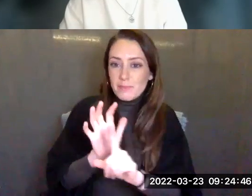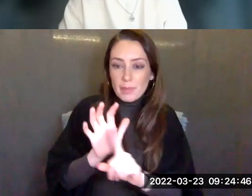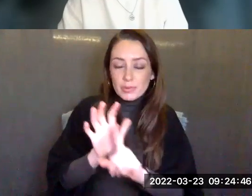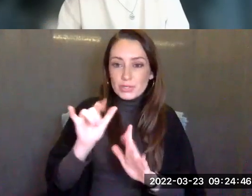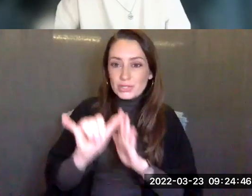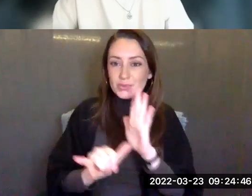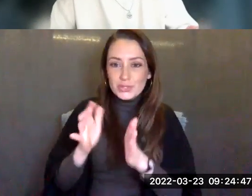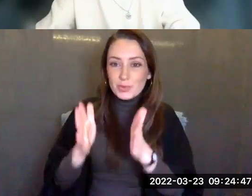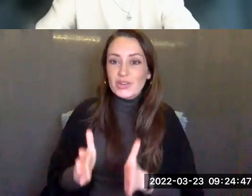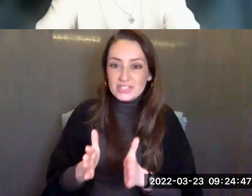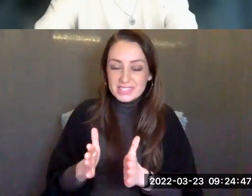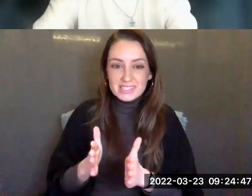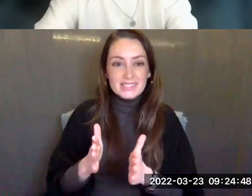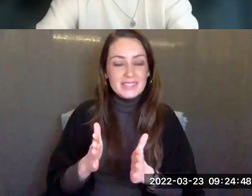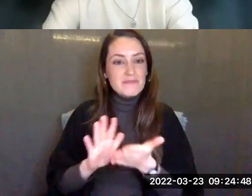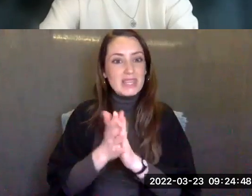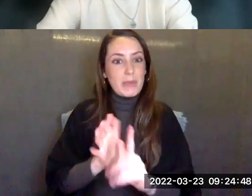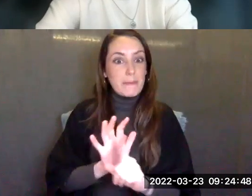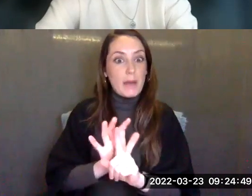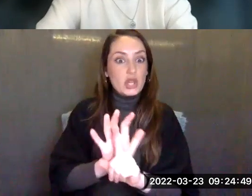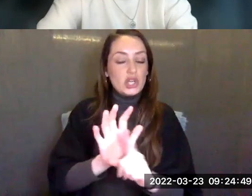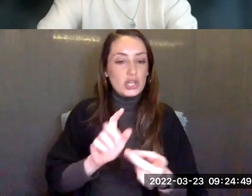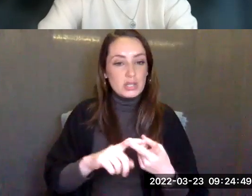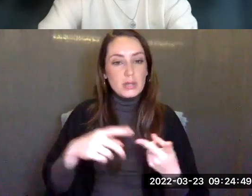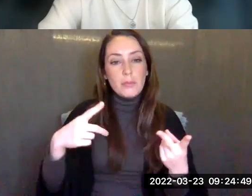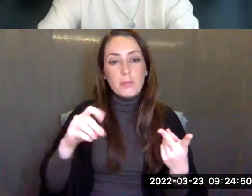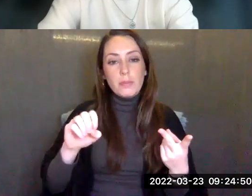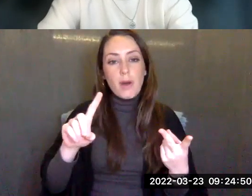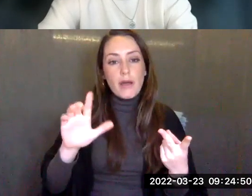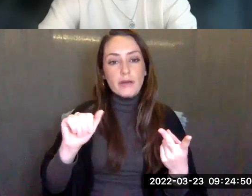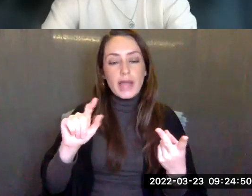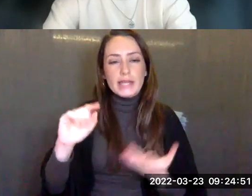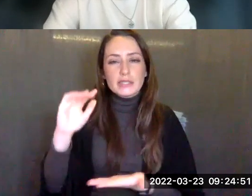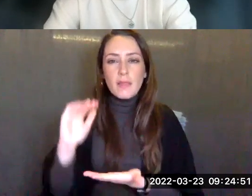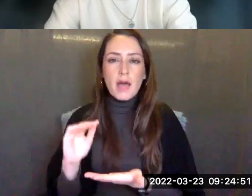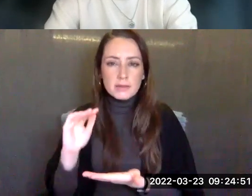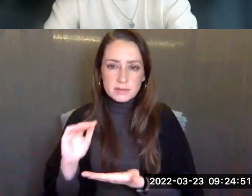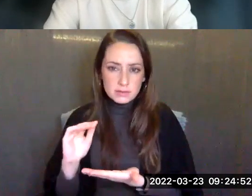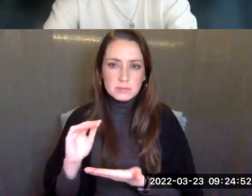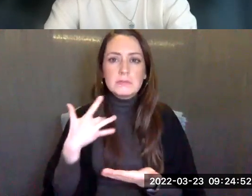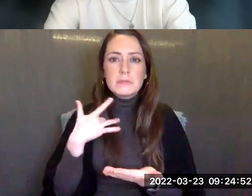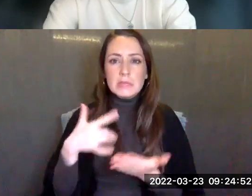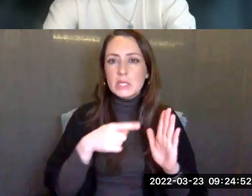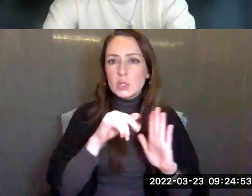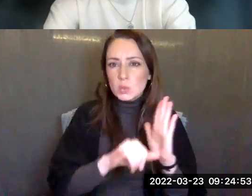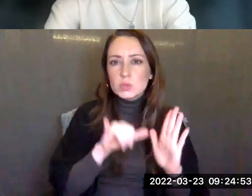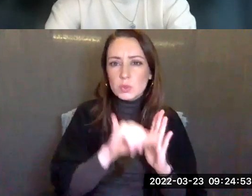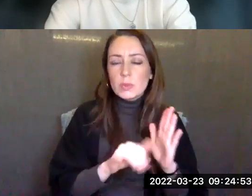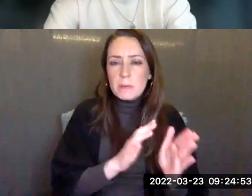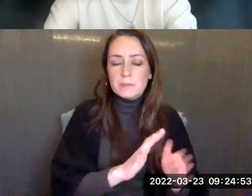It's kind of taking things by storm Maybe podcasts a little bit less of what we're doing but in terms of creation culture.